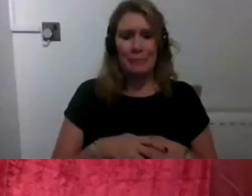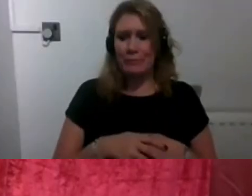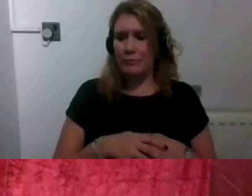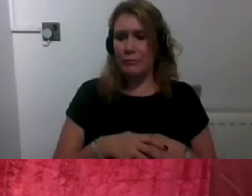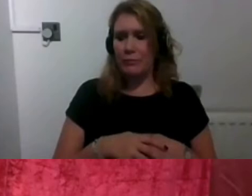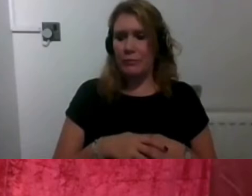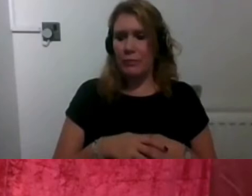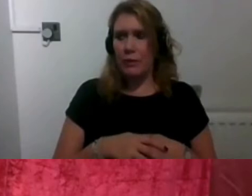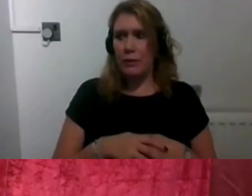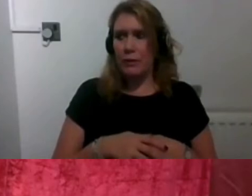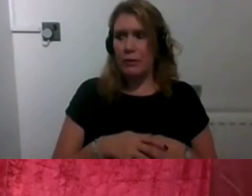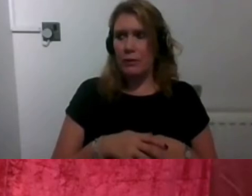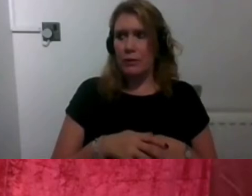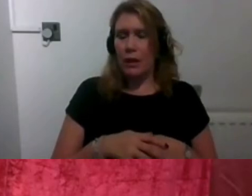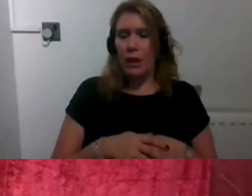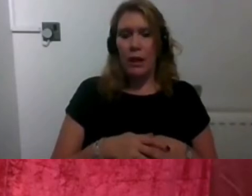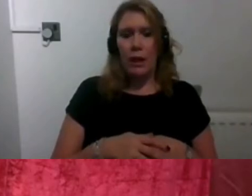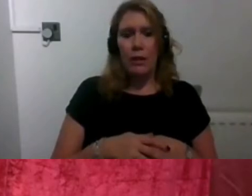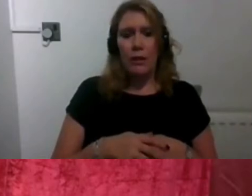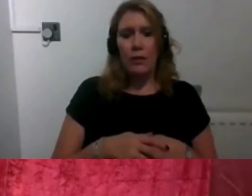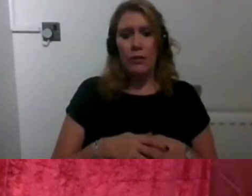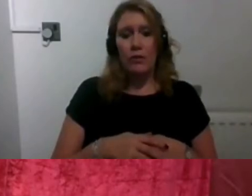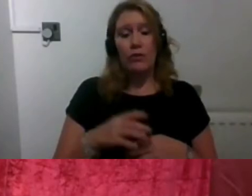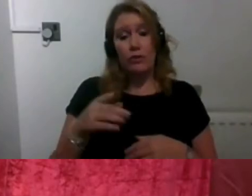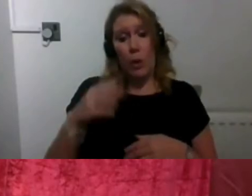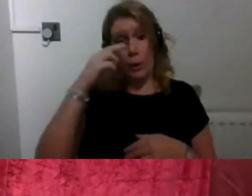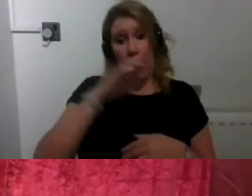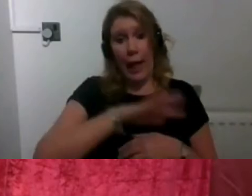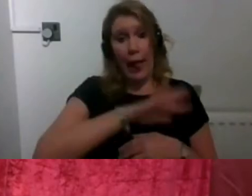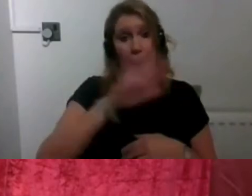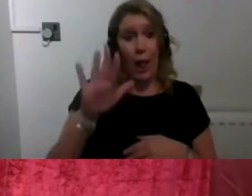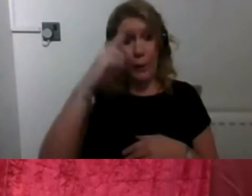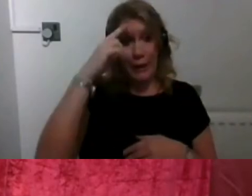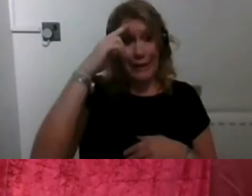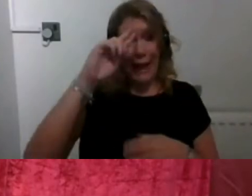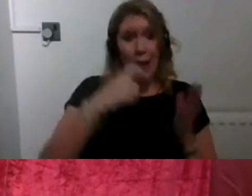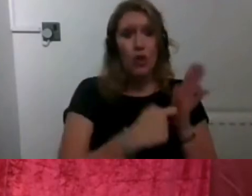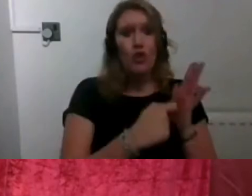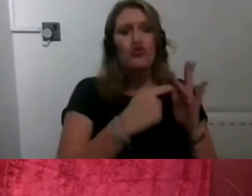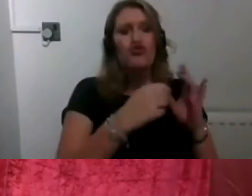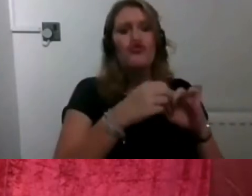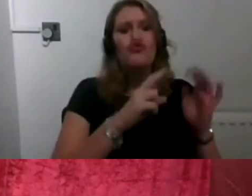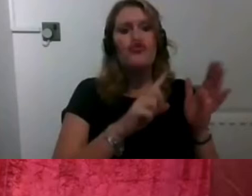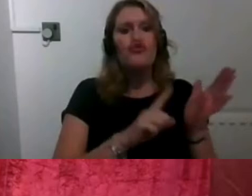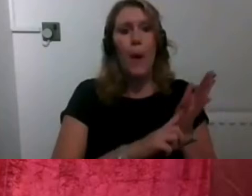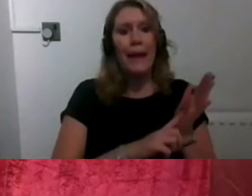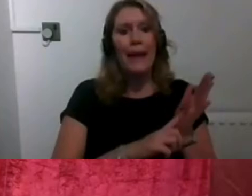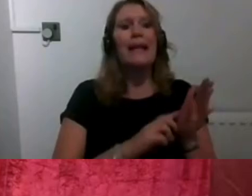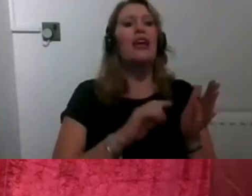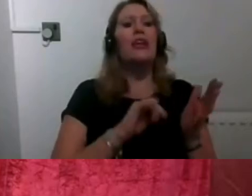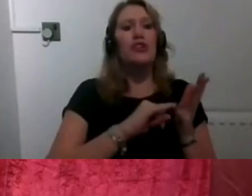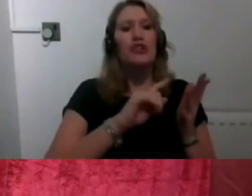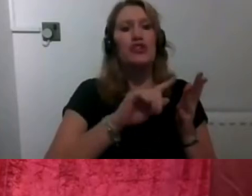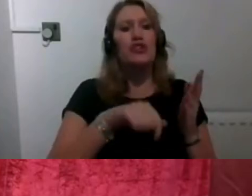So I will leave you to introduce yourself again. Ok, well hi, I am Robin Surgeoner,